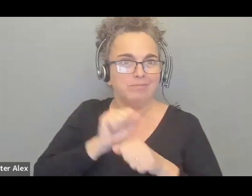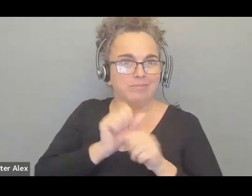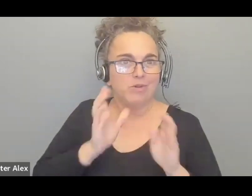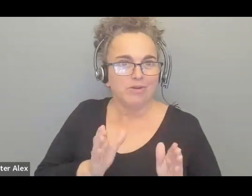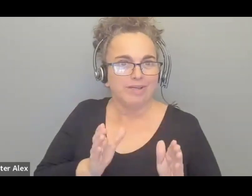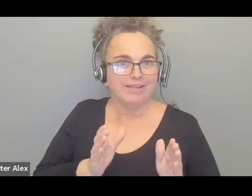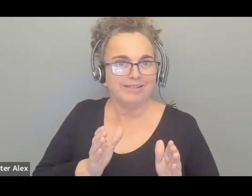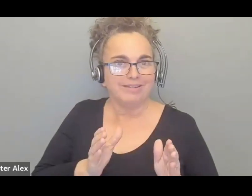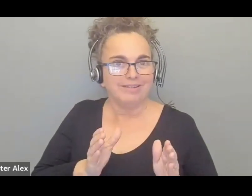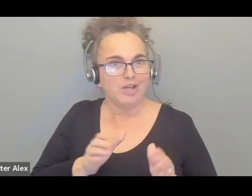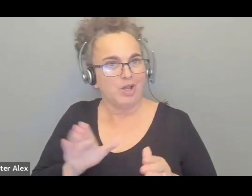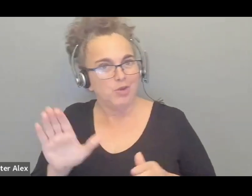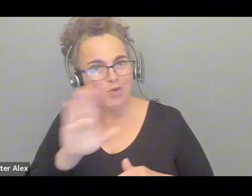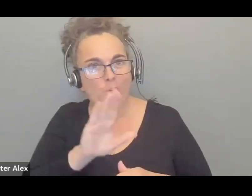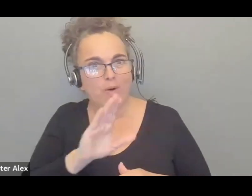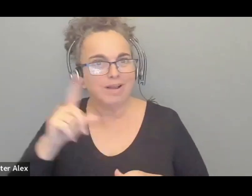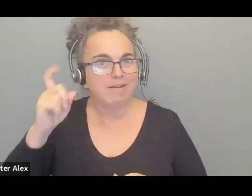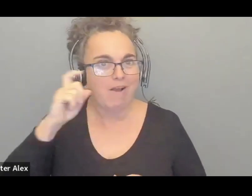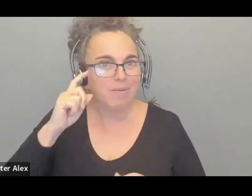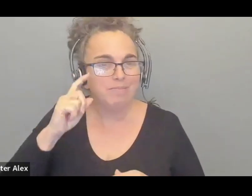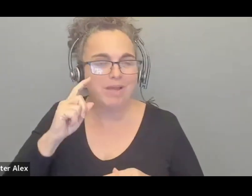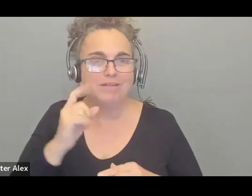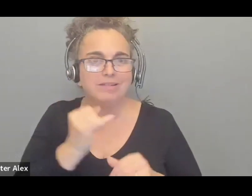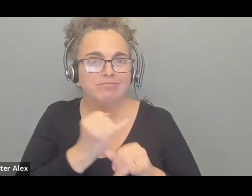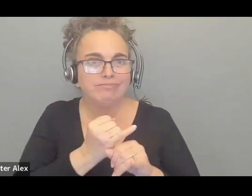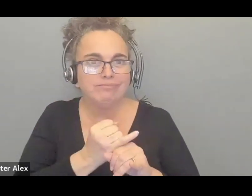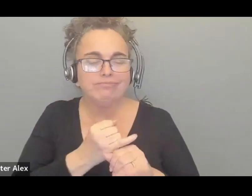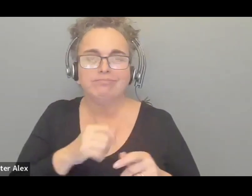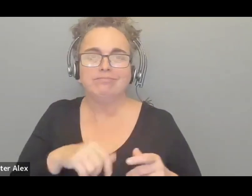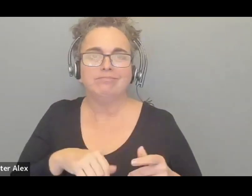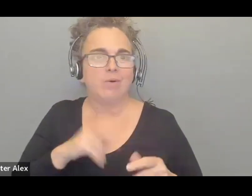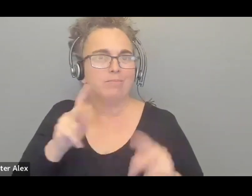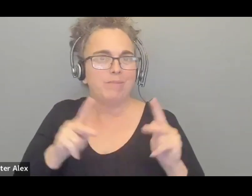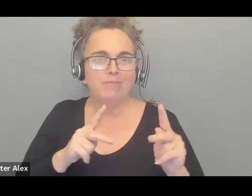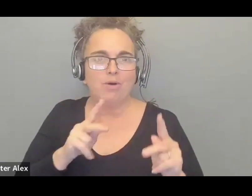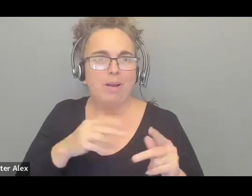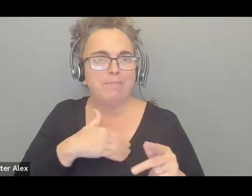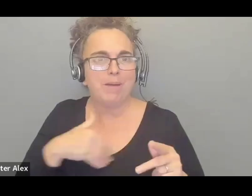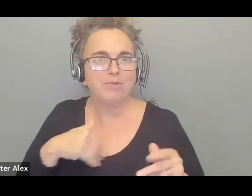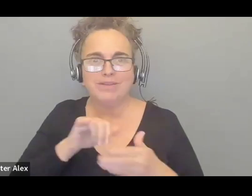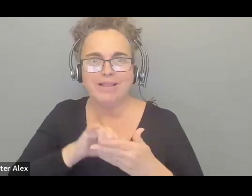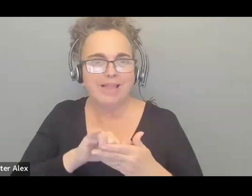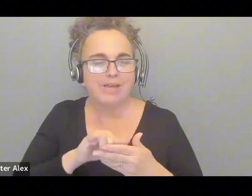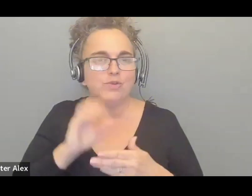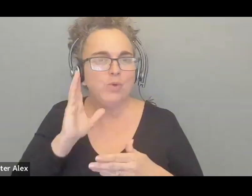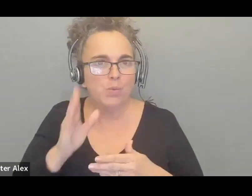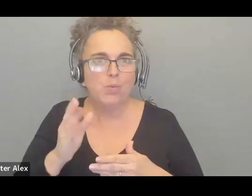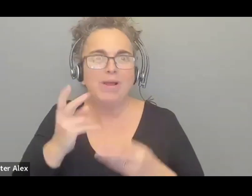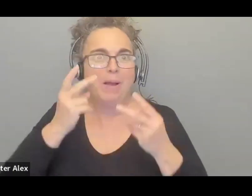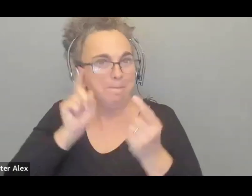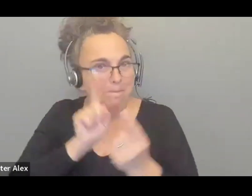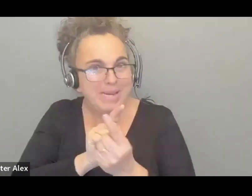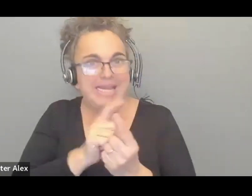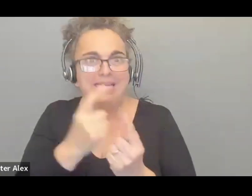are a public institution, right, you enroll students that are members of the public, you're likely gonna encounter someone who has a disability.